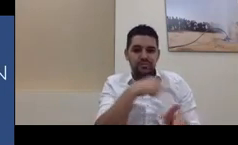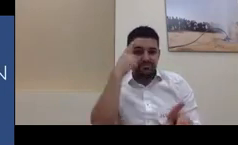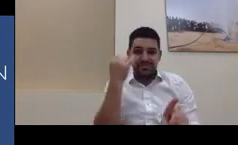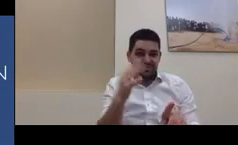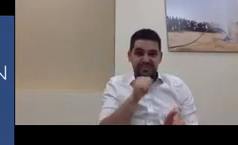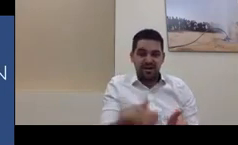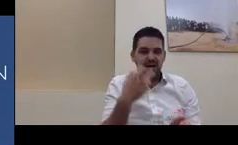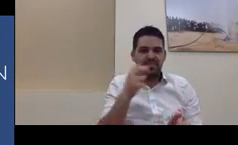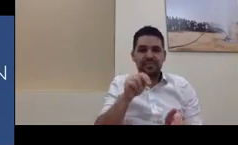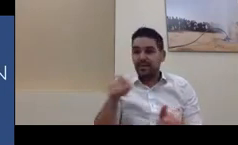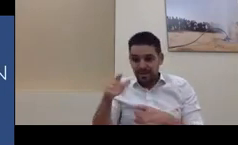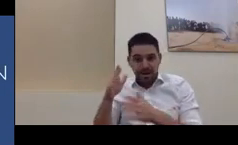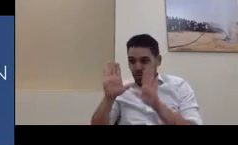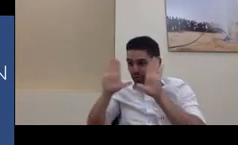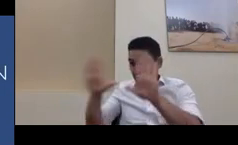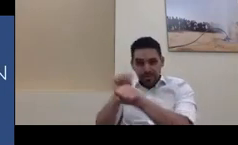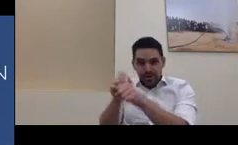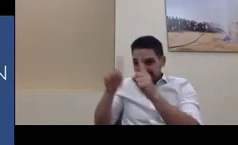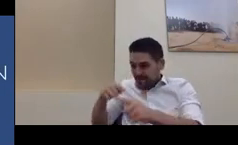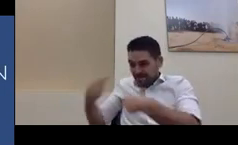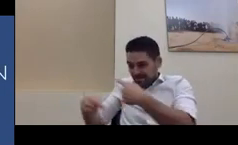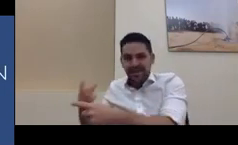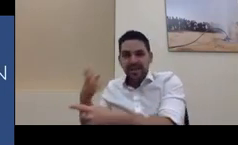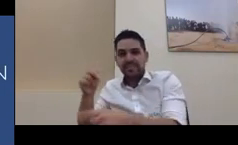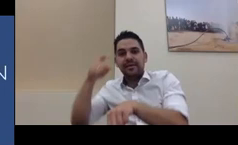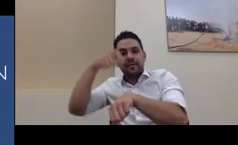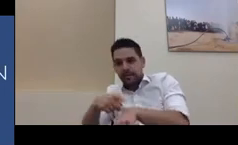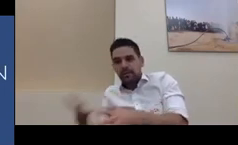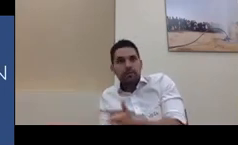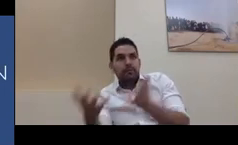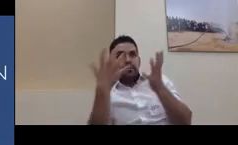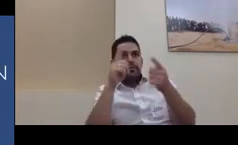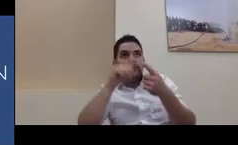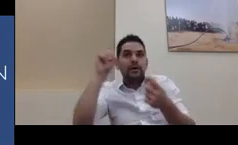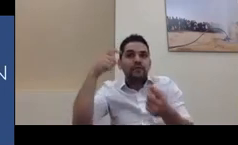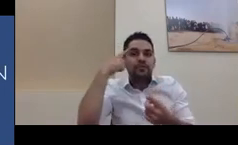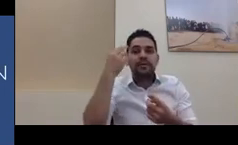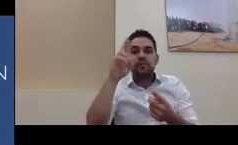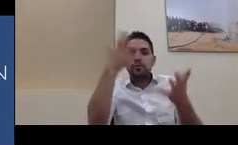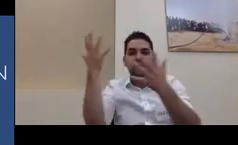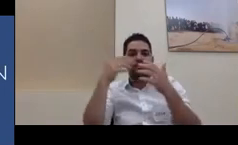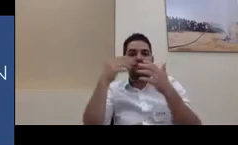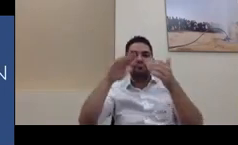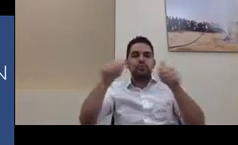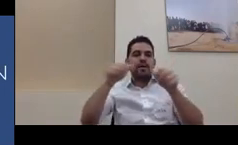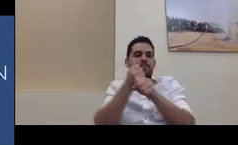and changing the attitudes because if we don't then it's the great work that's happening but when we bring it to the government